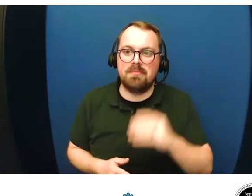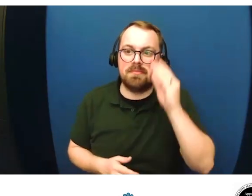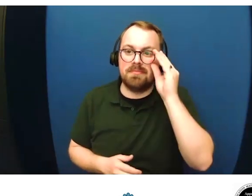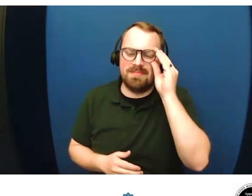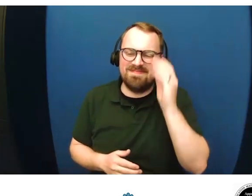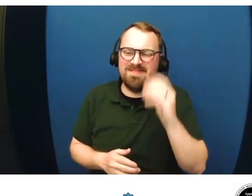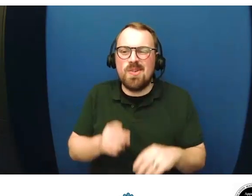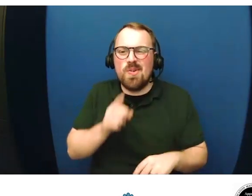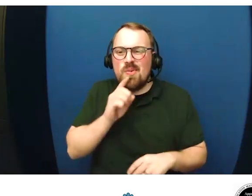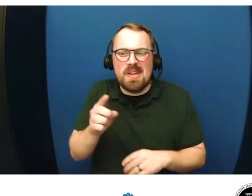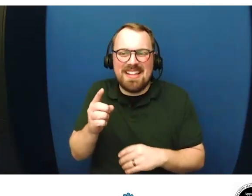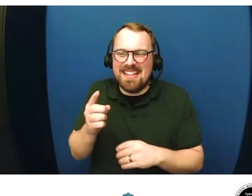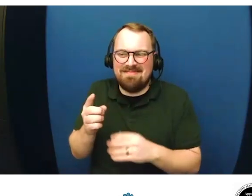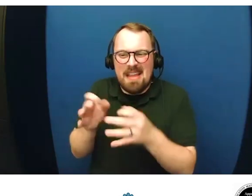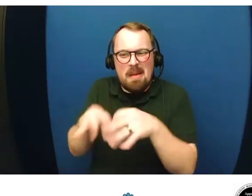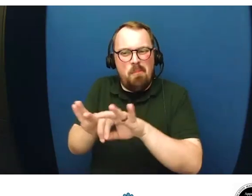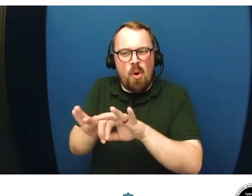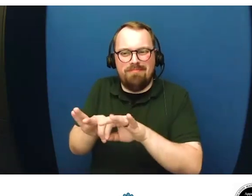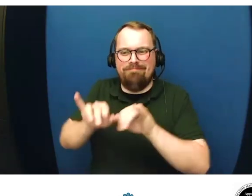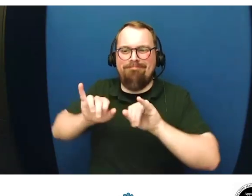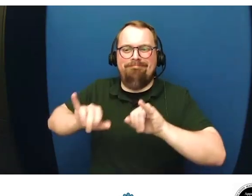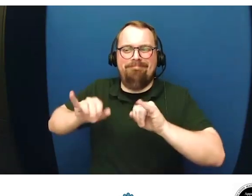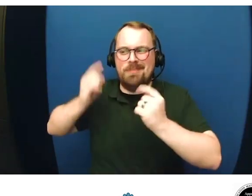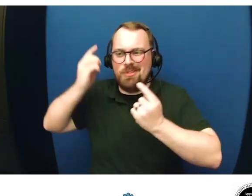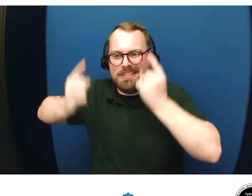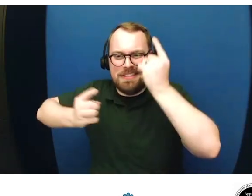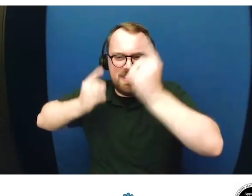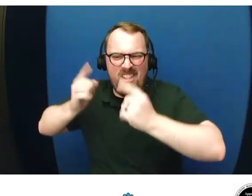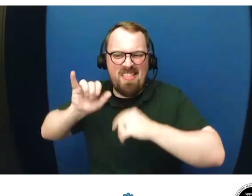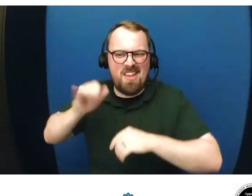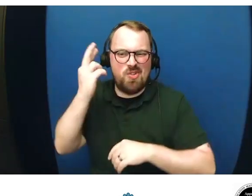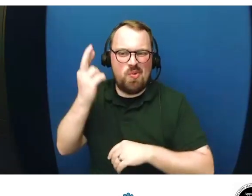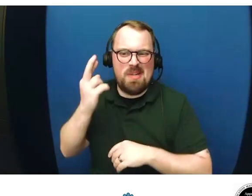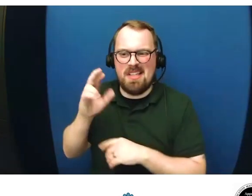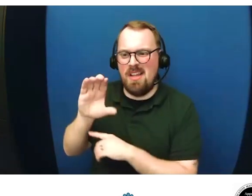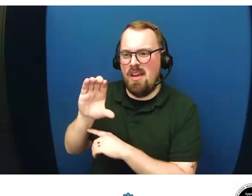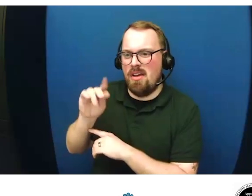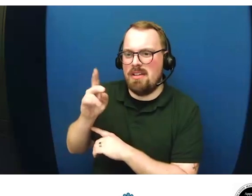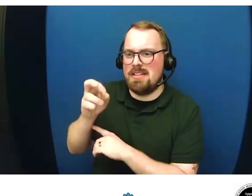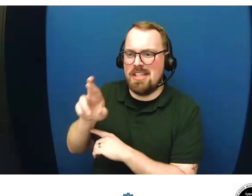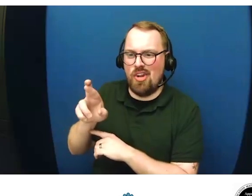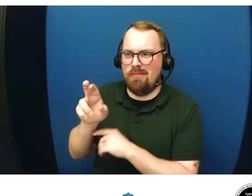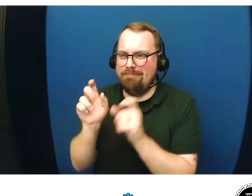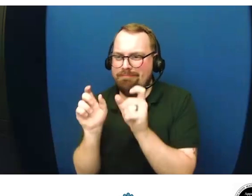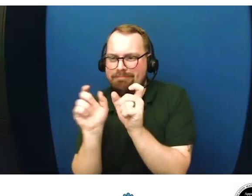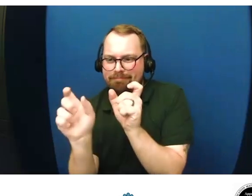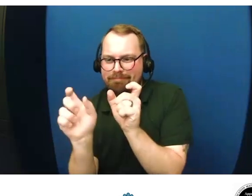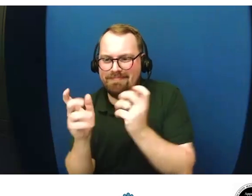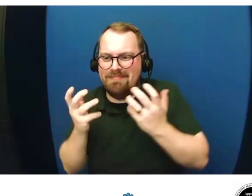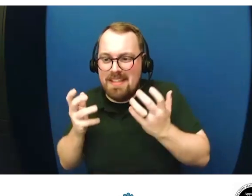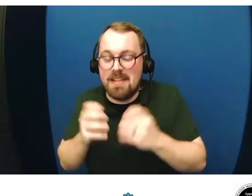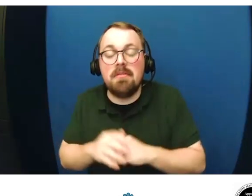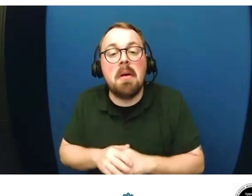These are just things to consider, which is why that word considerations is there. There may be additional things for your student.